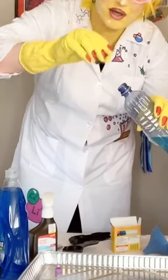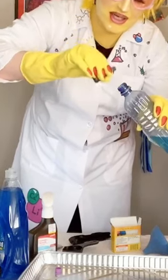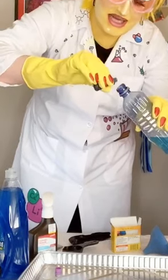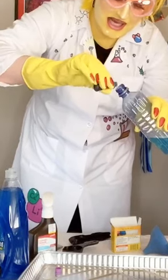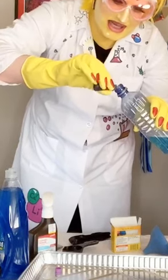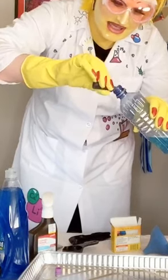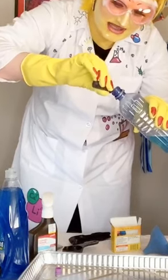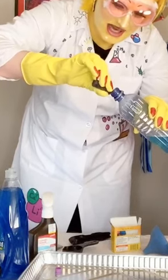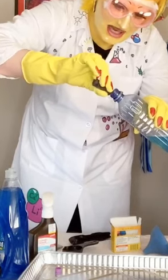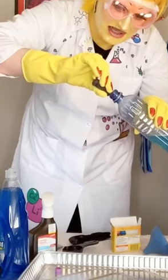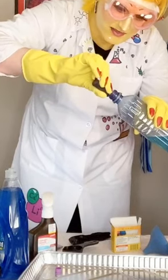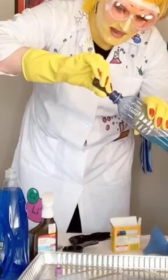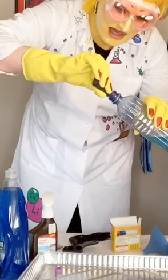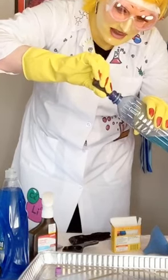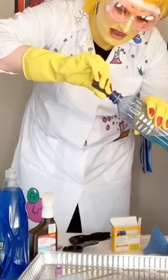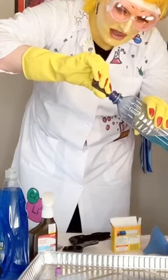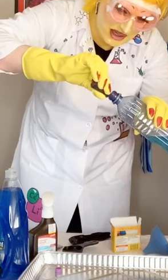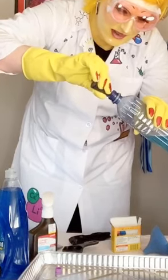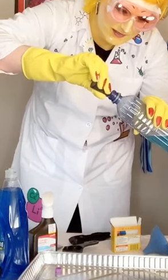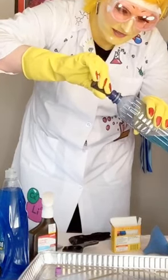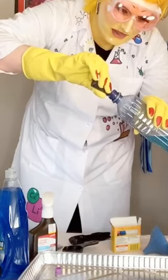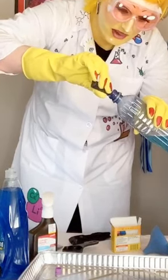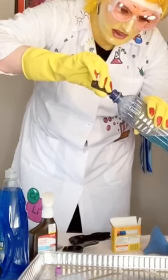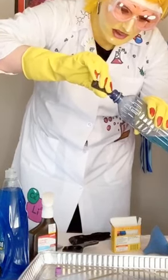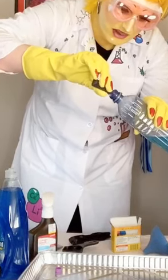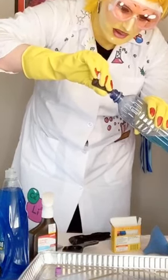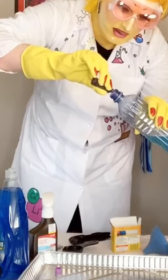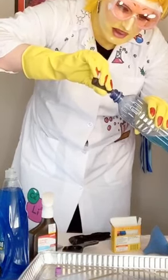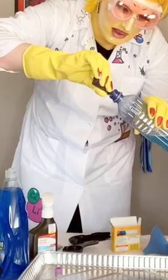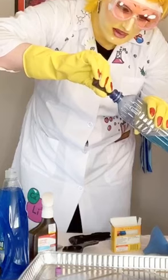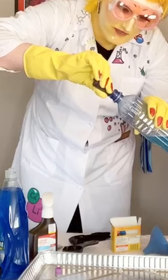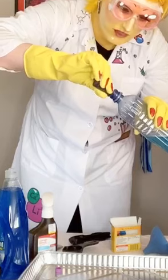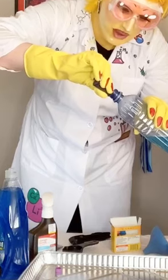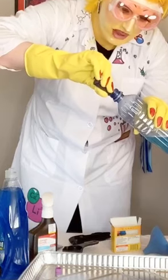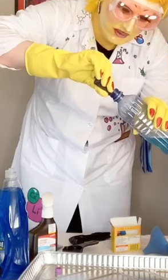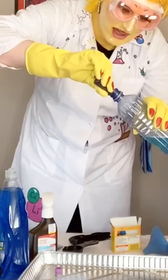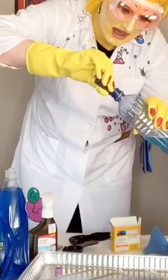going to take this and make the food coloring kind